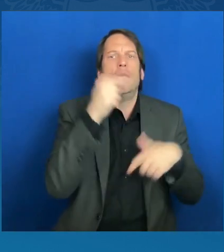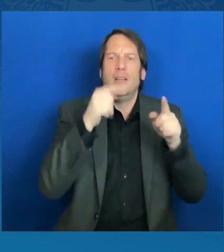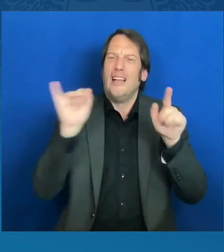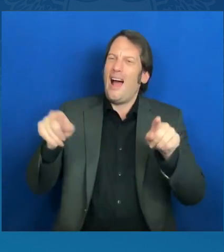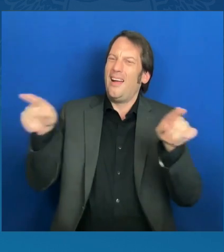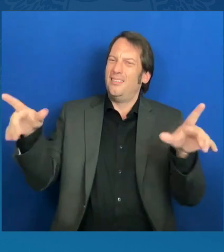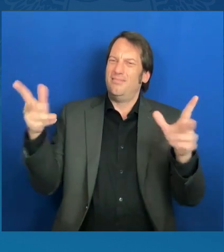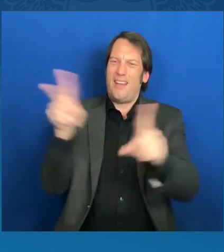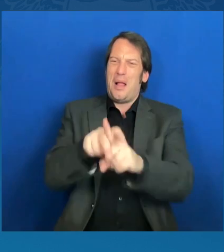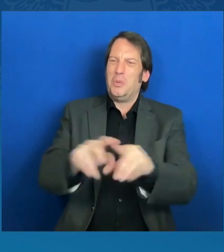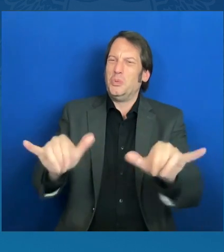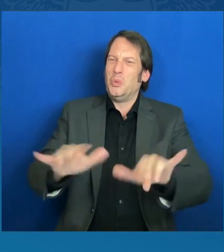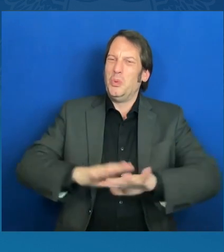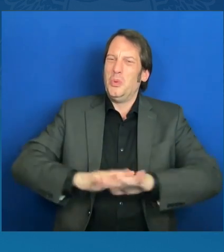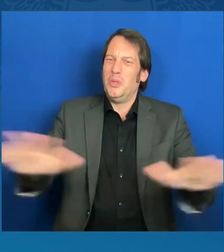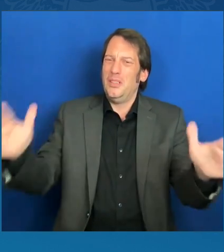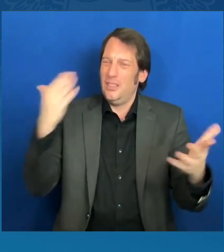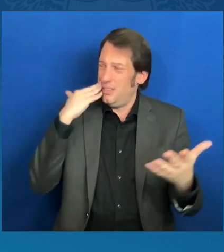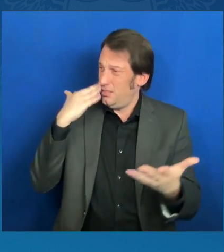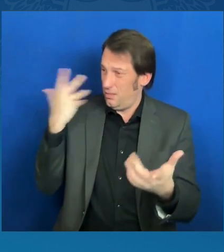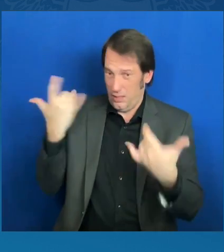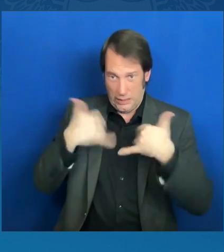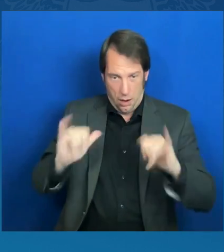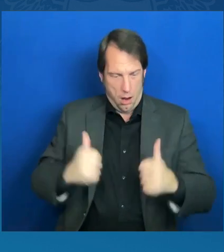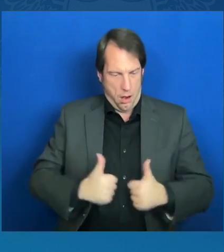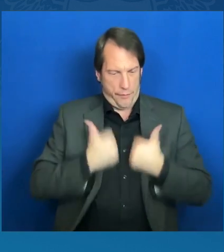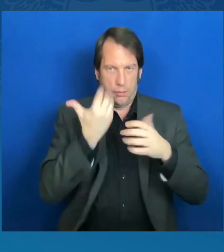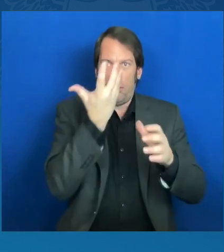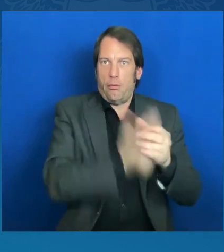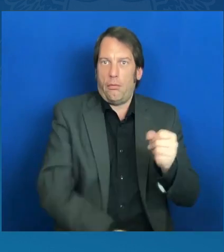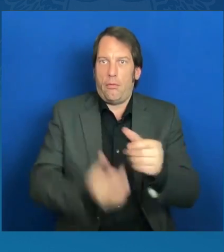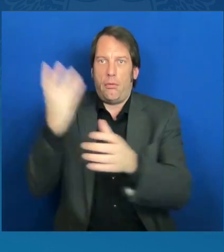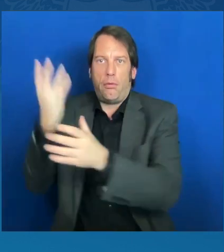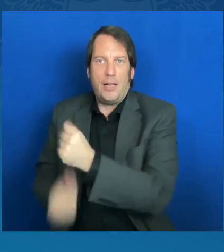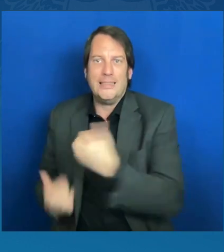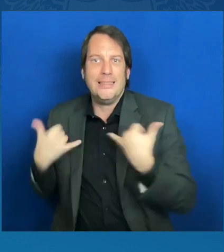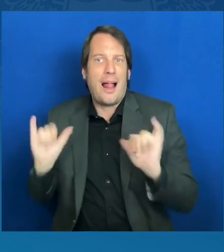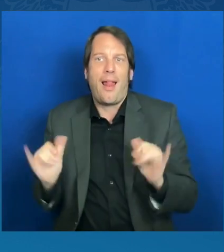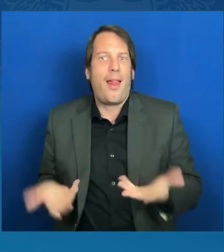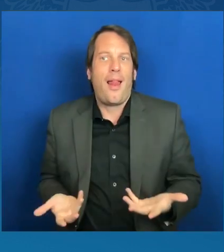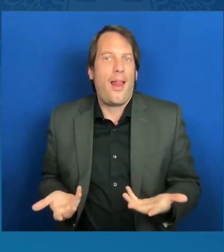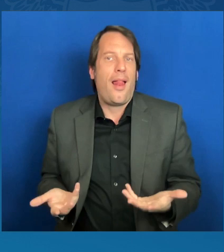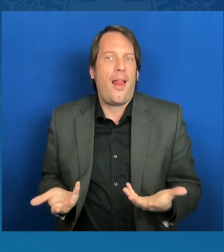It's about understanding what we all know: that one of the residual effects